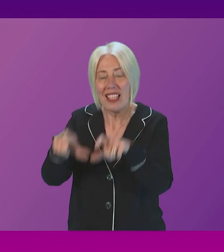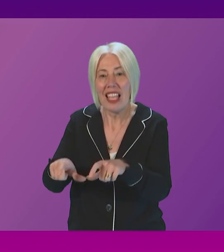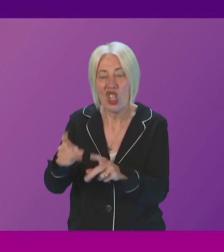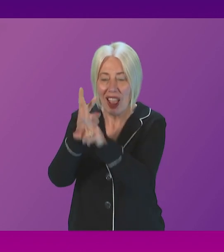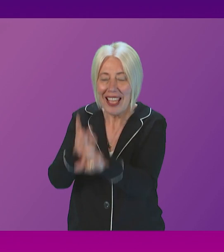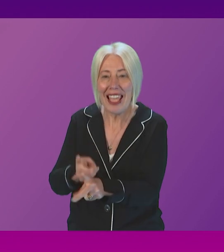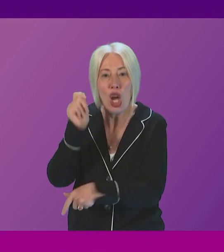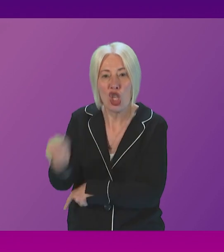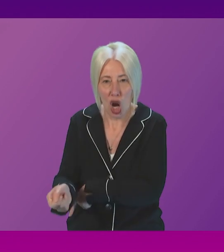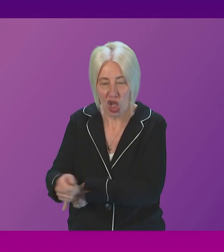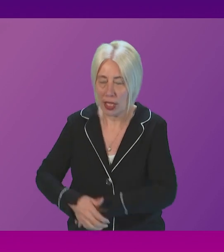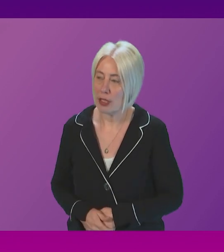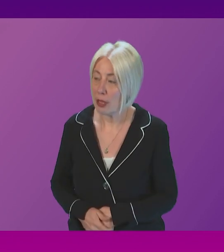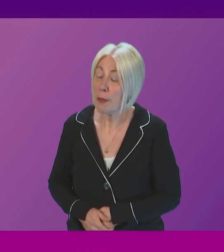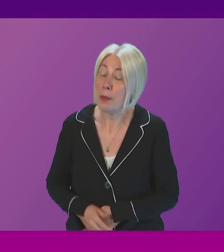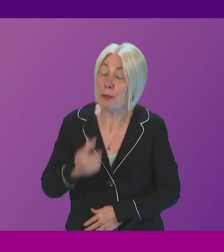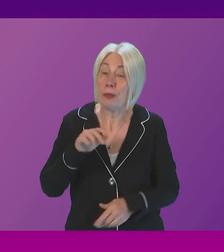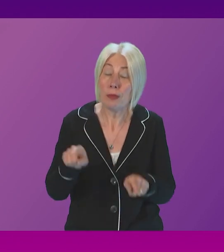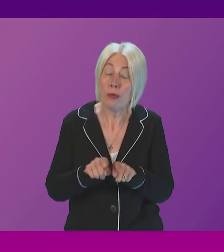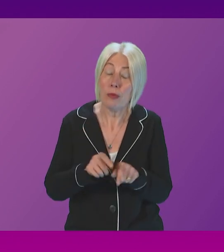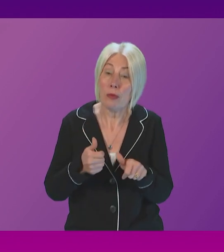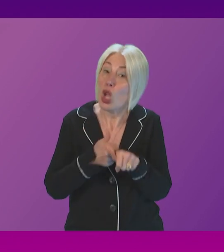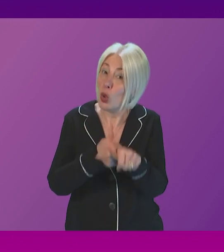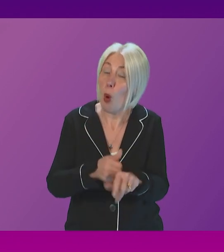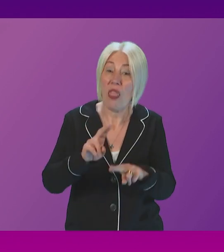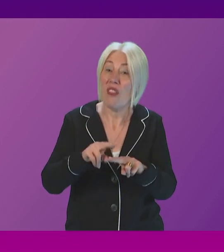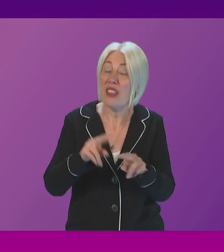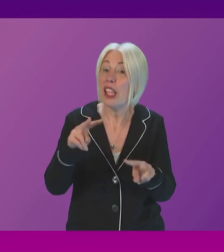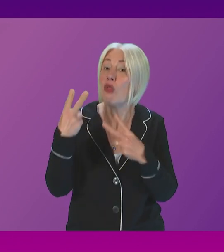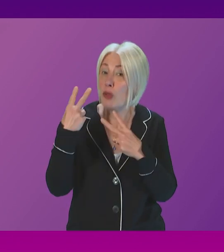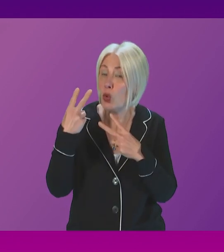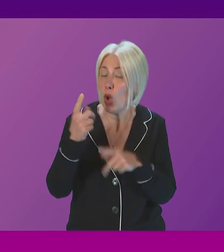We support the Feeley review. I will come back to non-residential care charges in a moment,